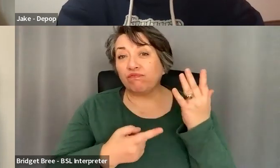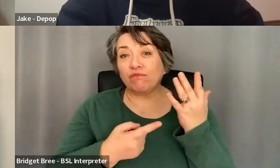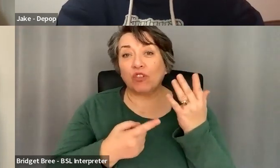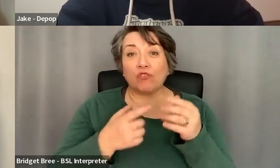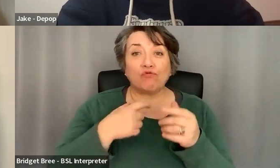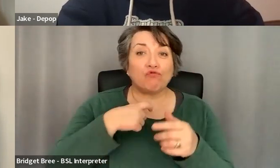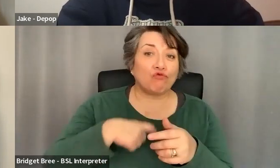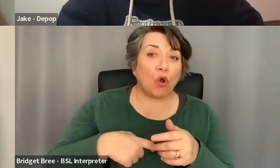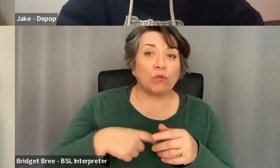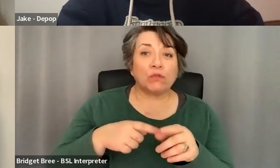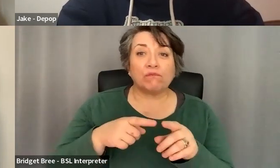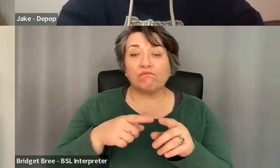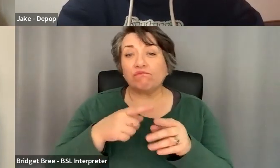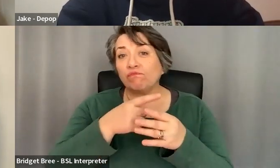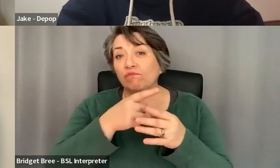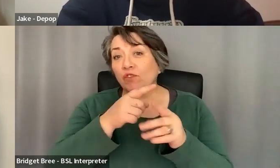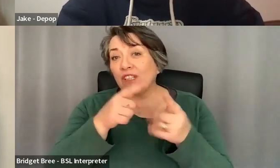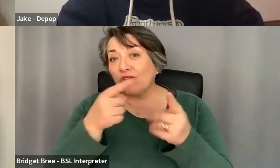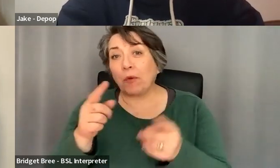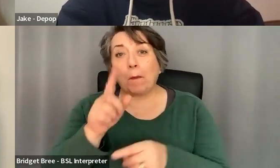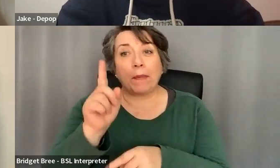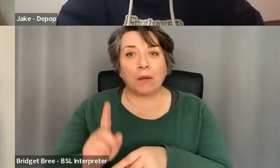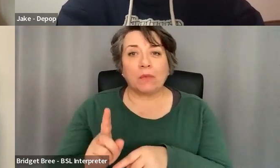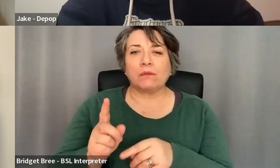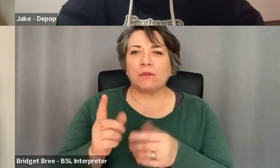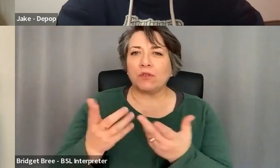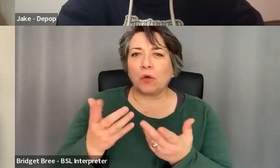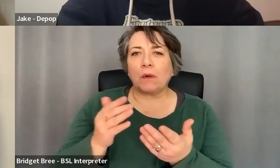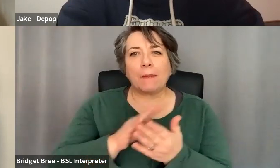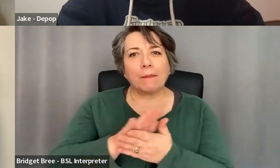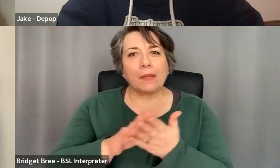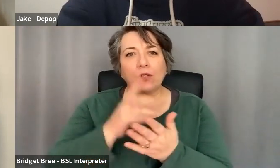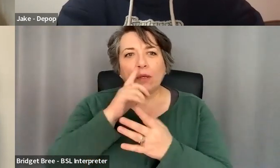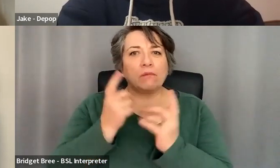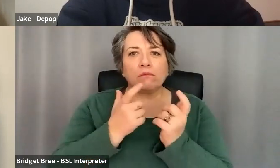roles, it's good that the people get that opportunity to find somewhere that mitts for them. So it's good that people get that that opportunity to really find somewhere that that fits for